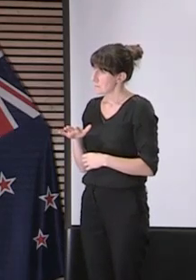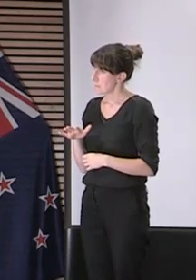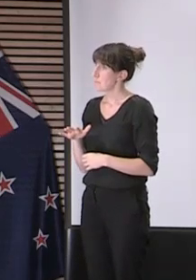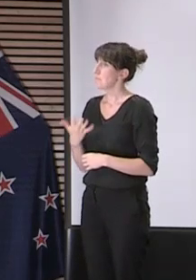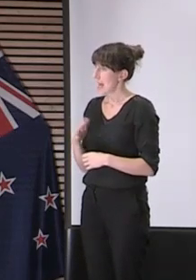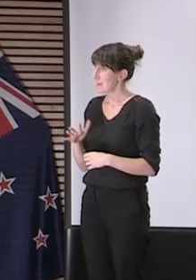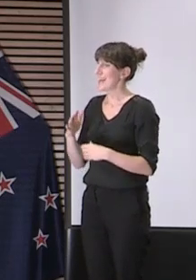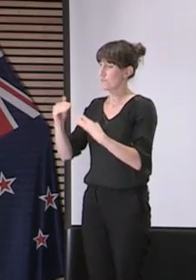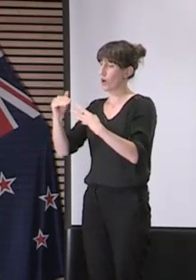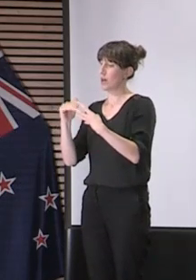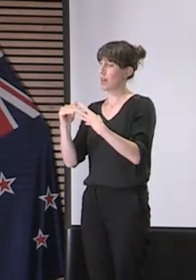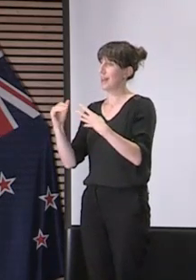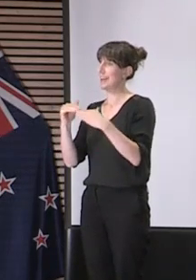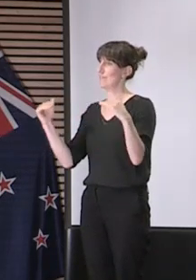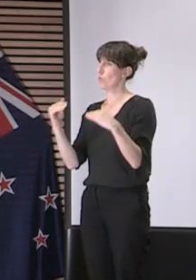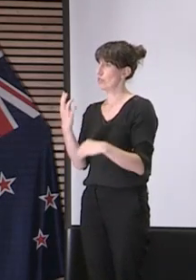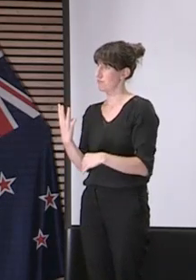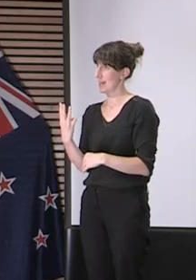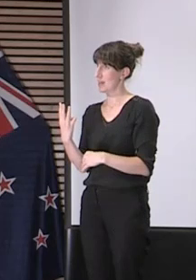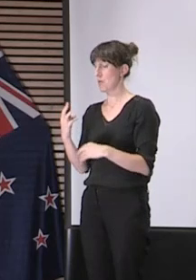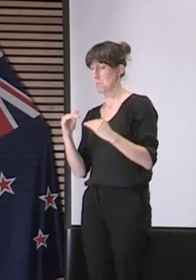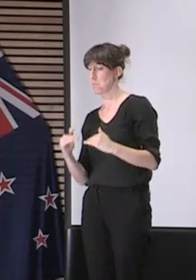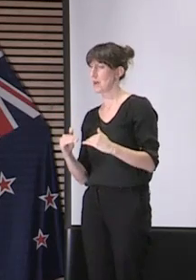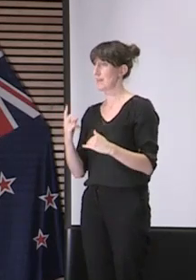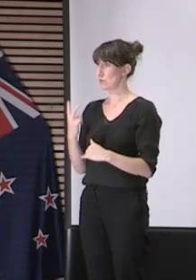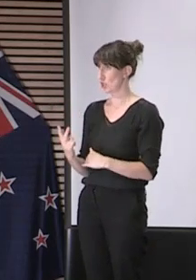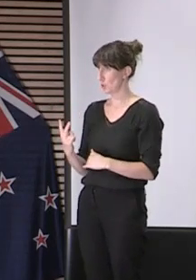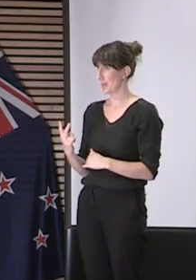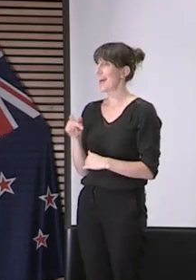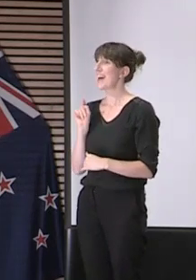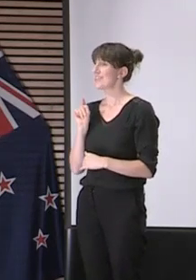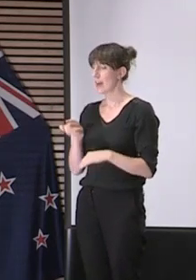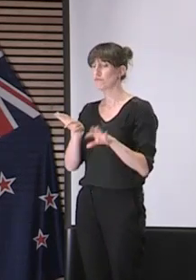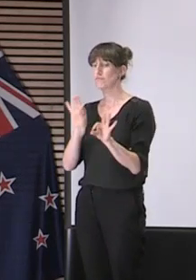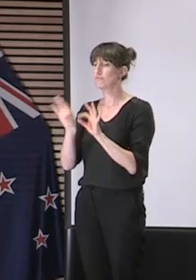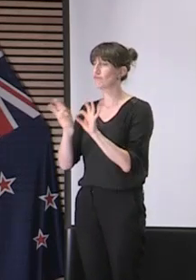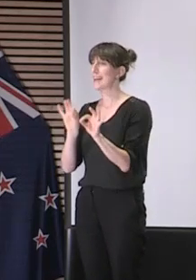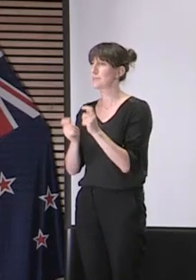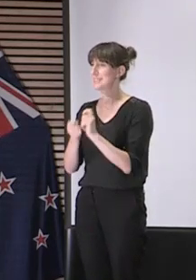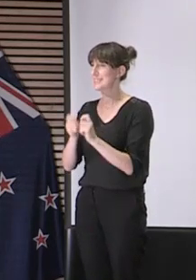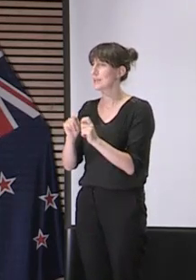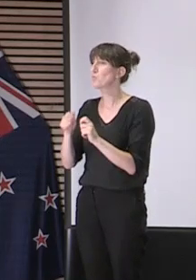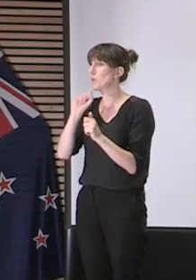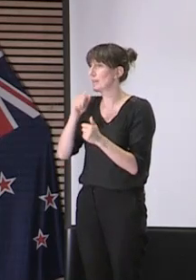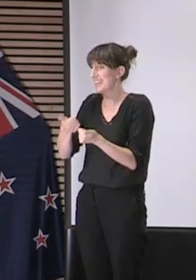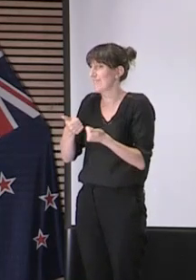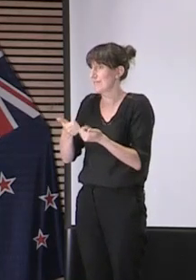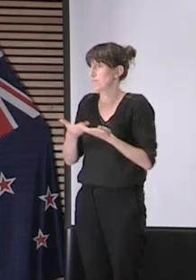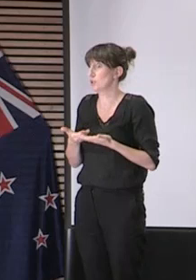a broad -- surveillance test willing be used as part of a brotherer range of testing measures. It may be used as we